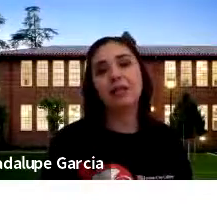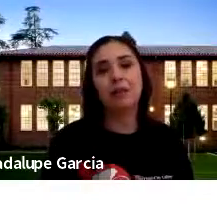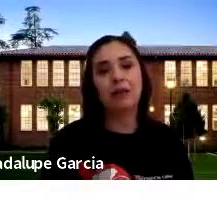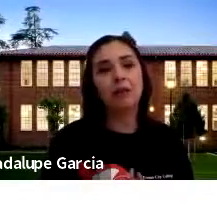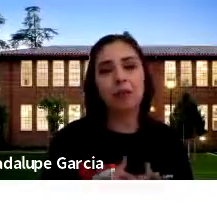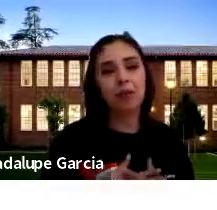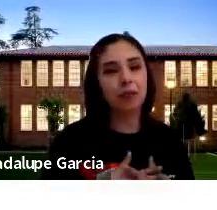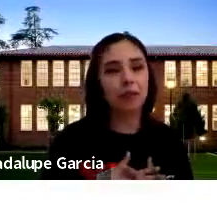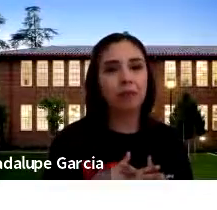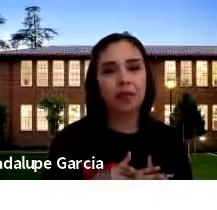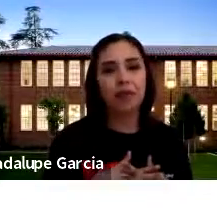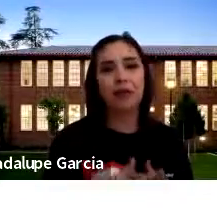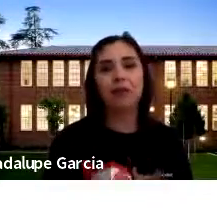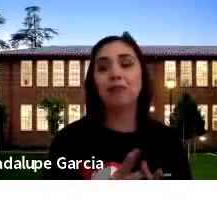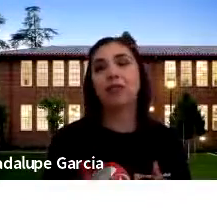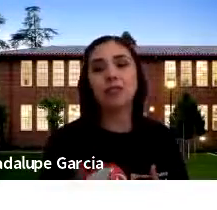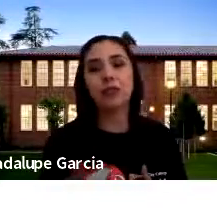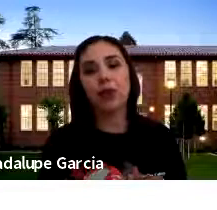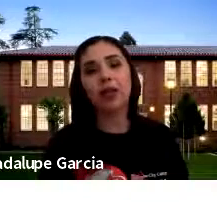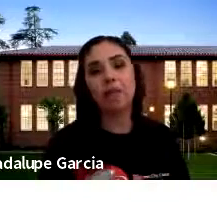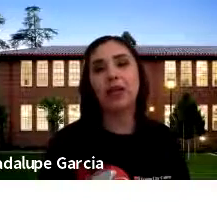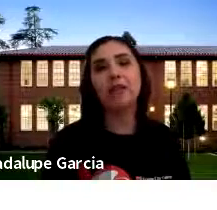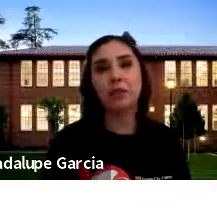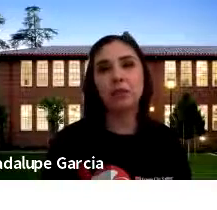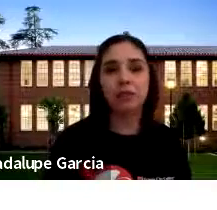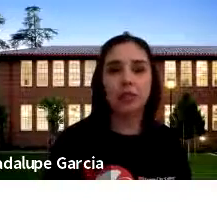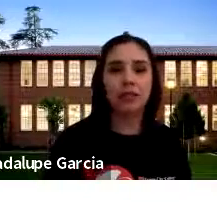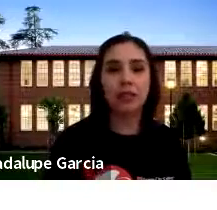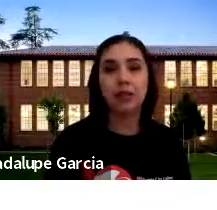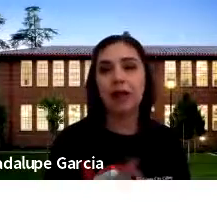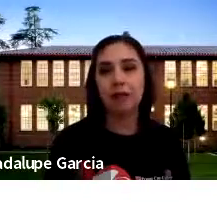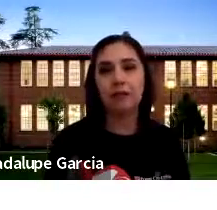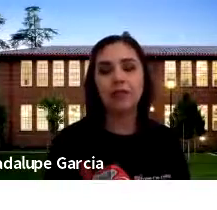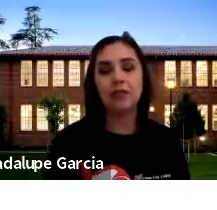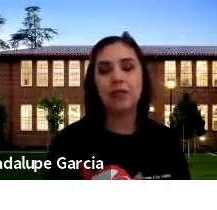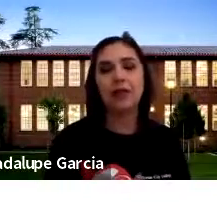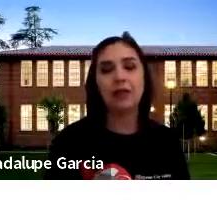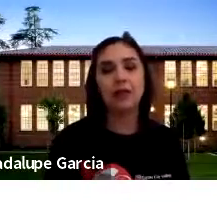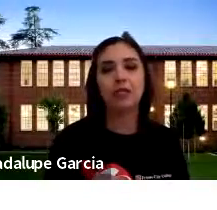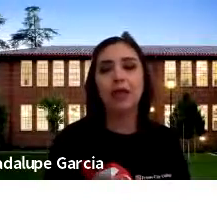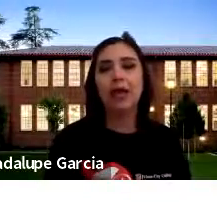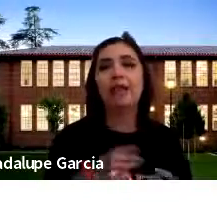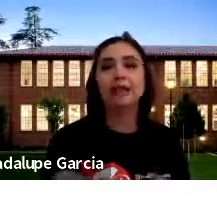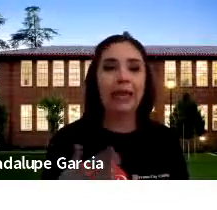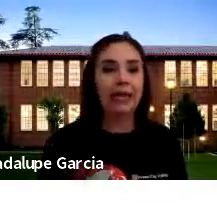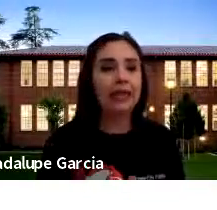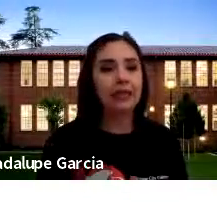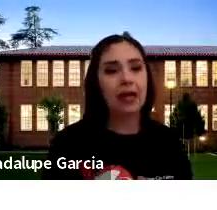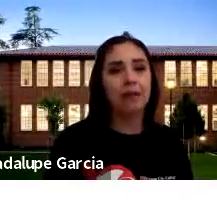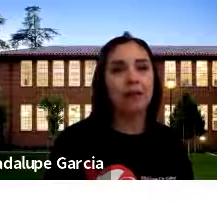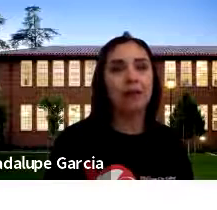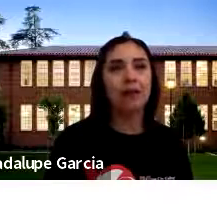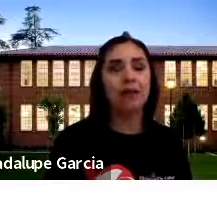was a very powerful video that reflects the story of many of our dream students here at Fresno City College. And the daily, their